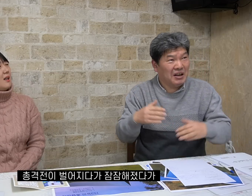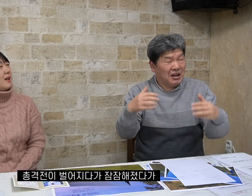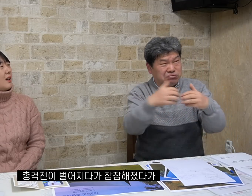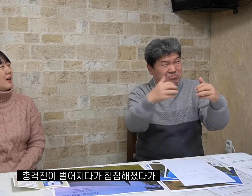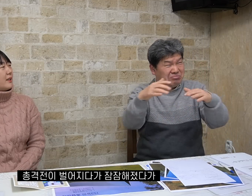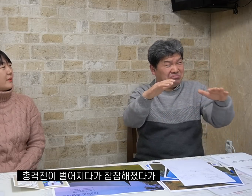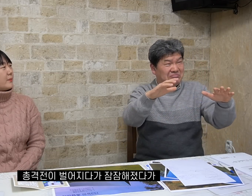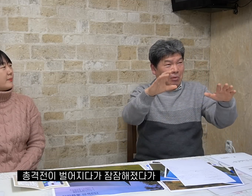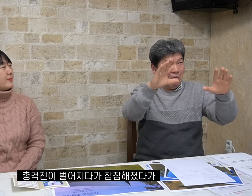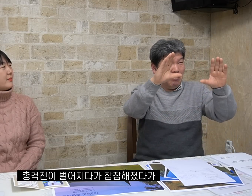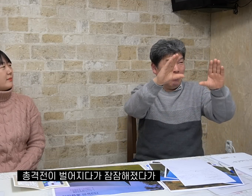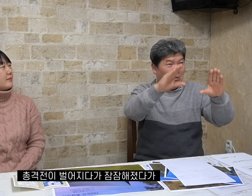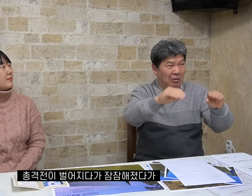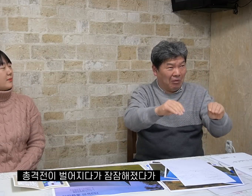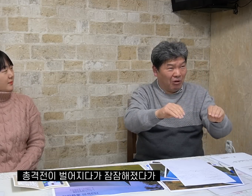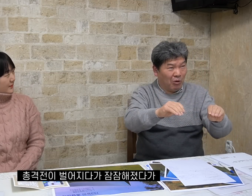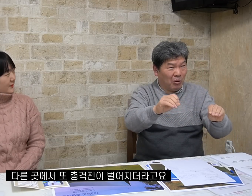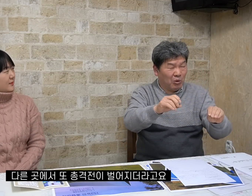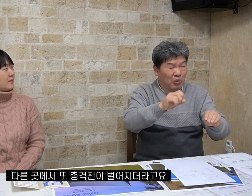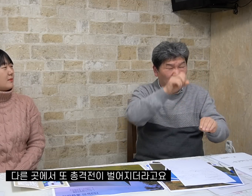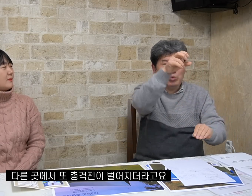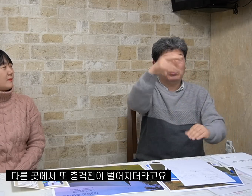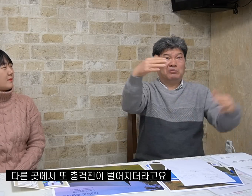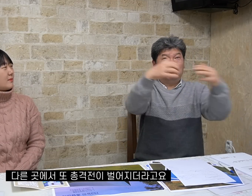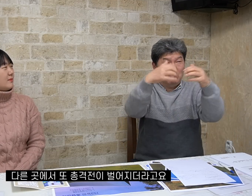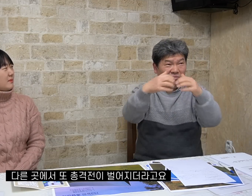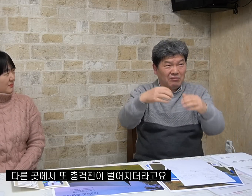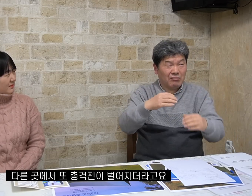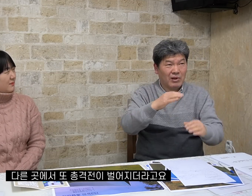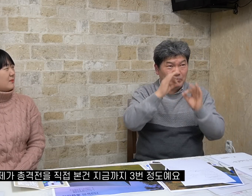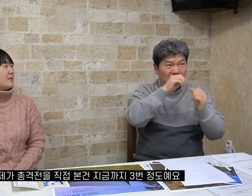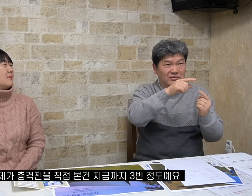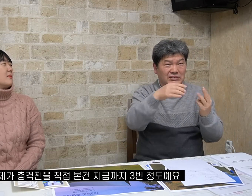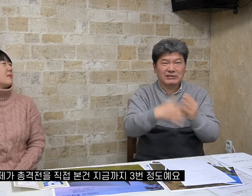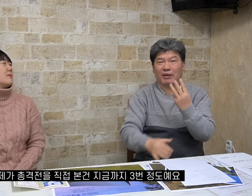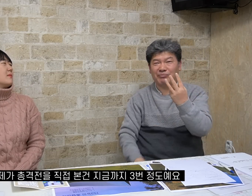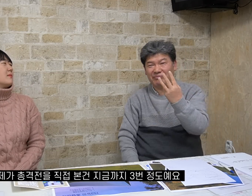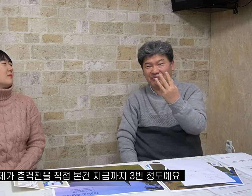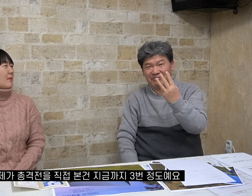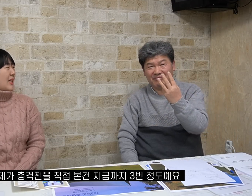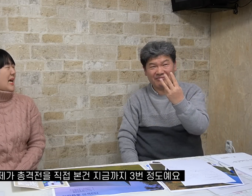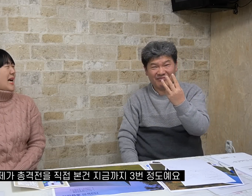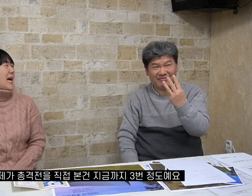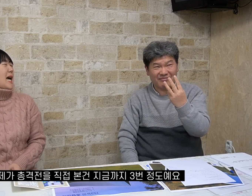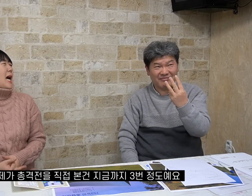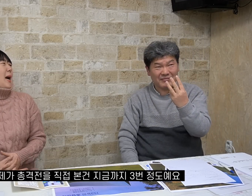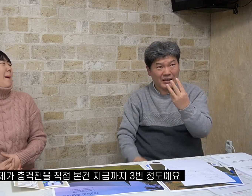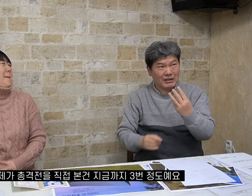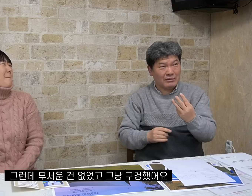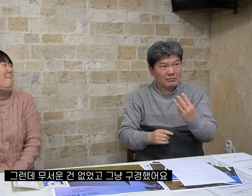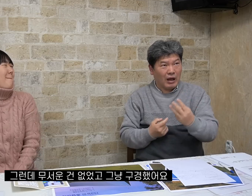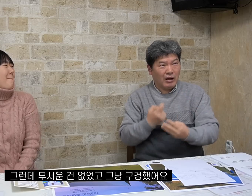but there was a gunfight and then there was silence, and then another gunfight broke out in another place. I've seen a shootout in person about 3 times so far.